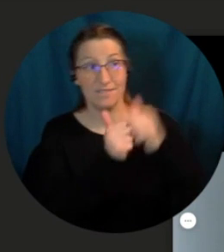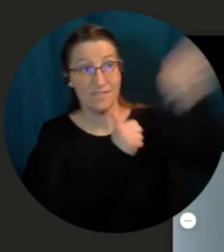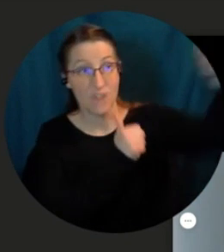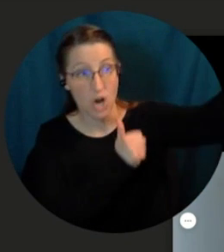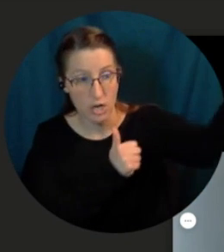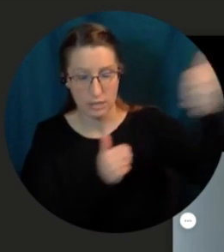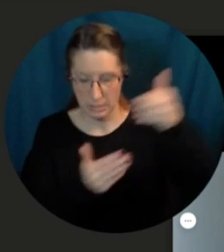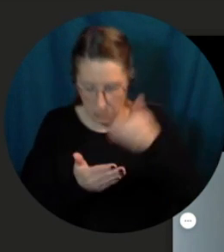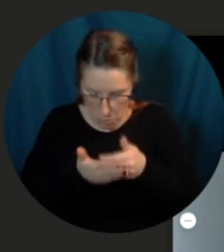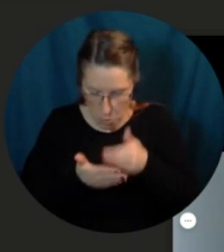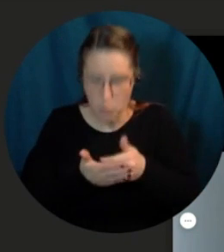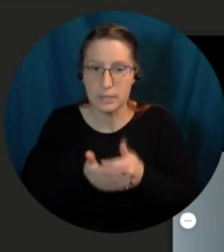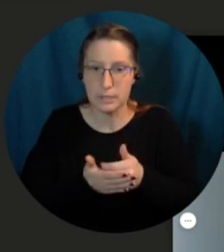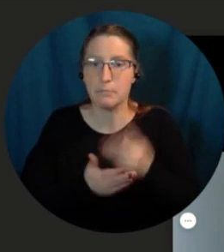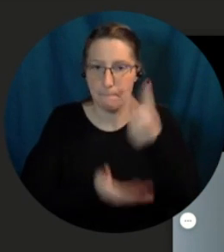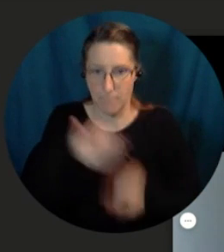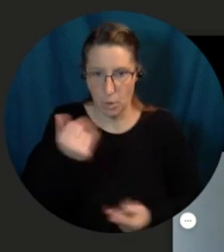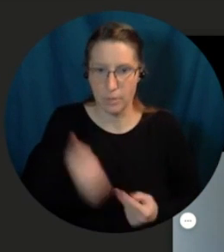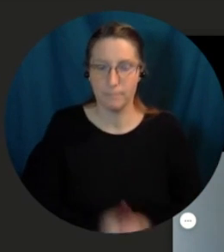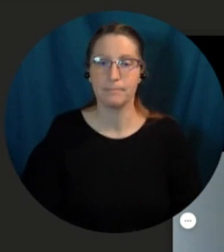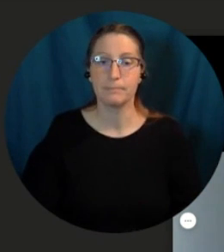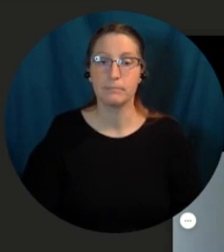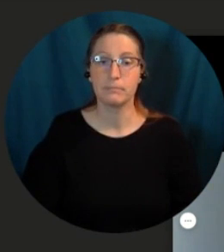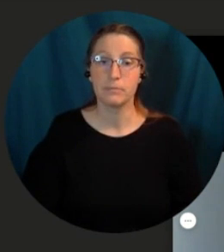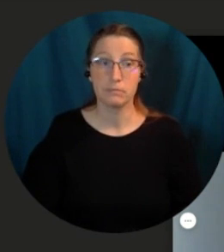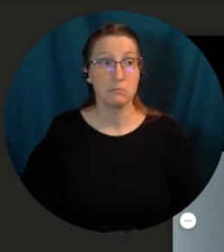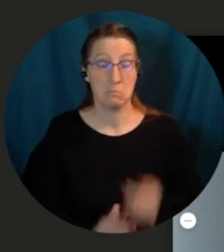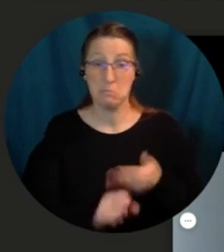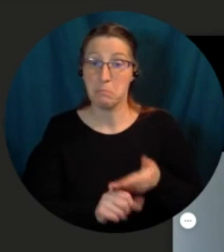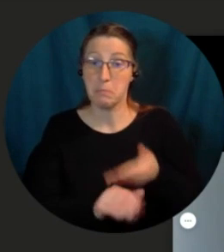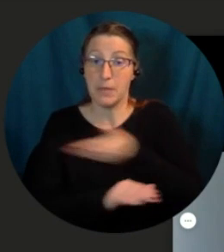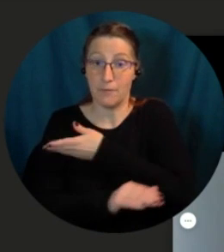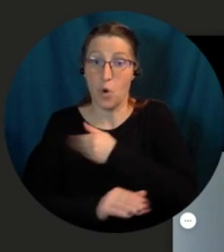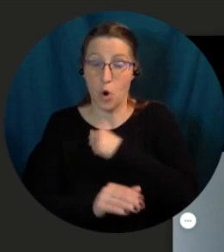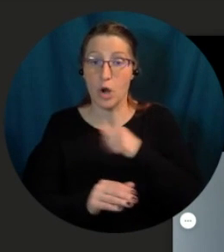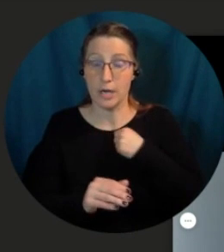We started when we were in person kind of introducing